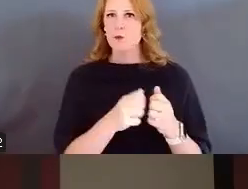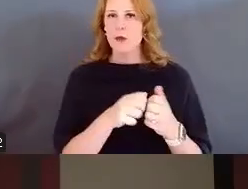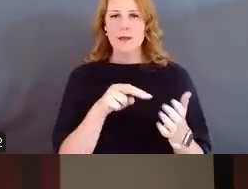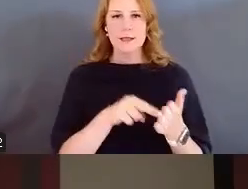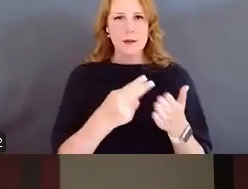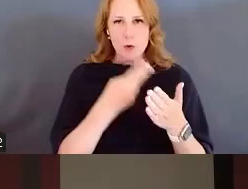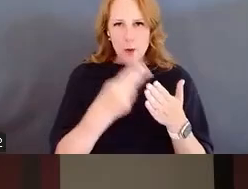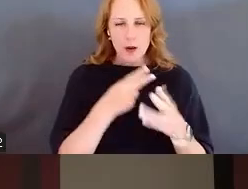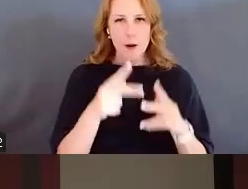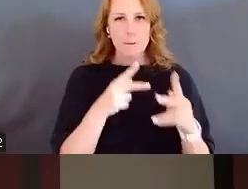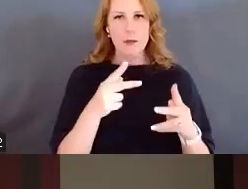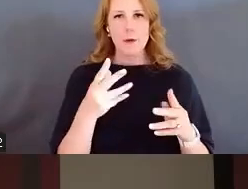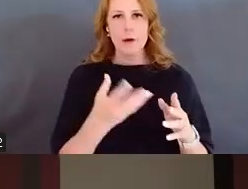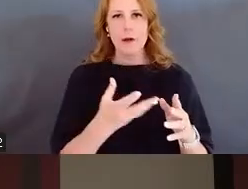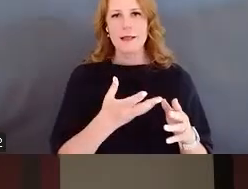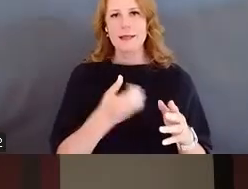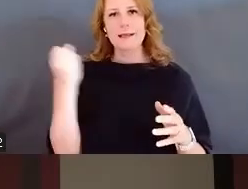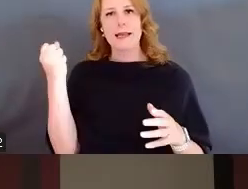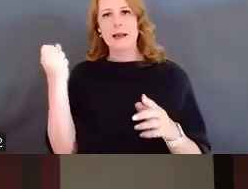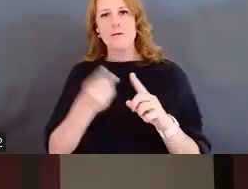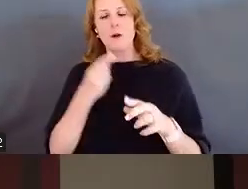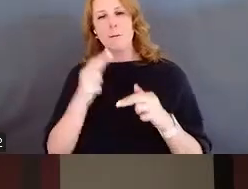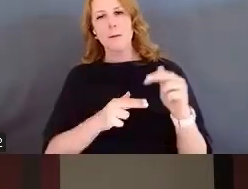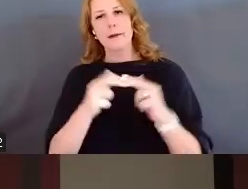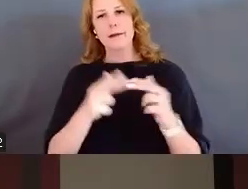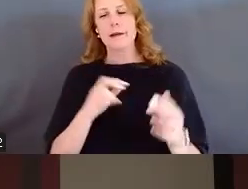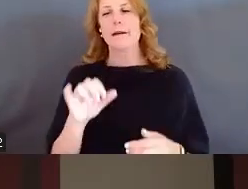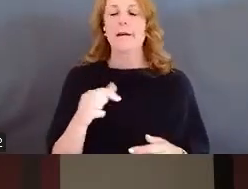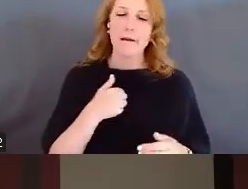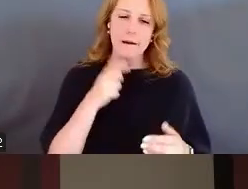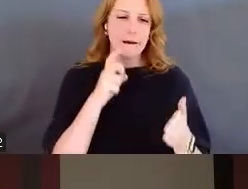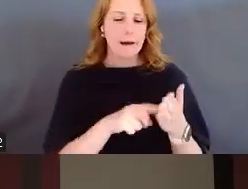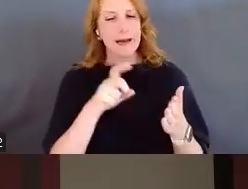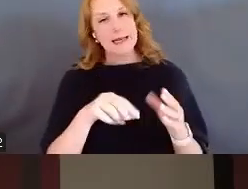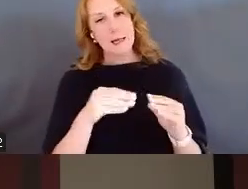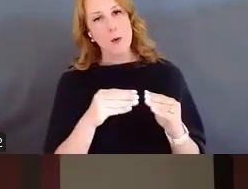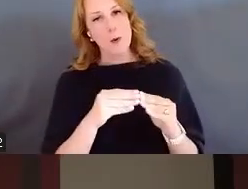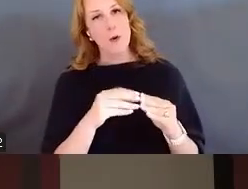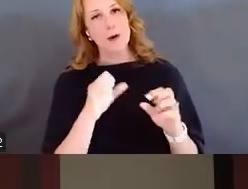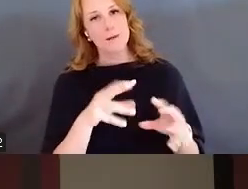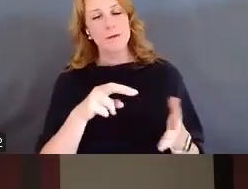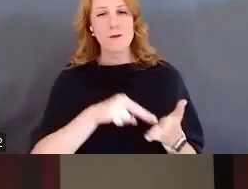it out of the building. I know when that needs to be we need more silverware like forks not plastic